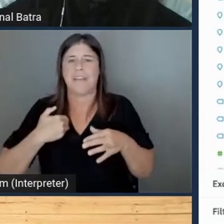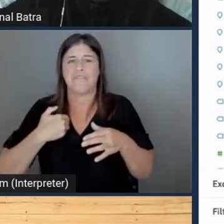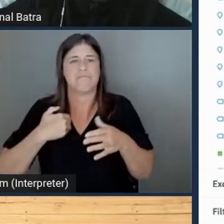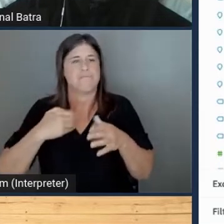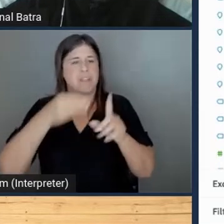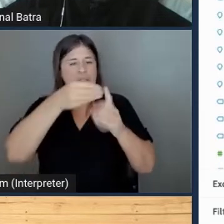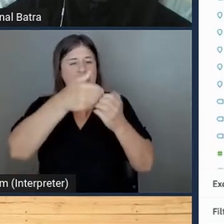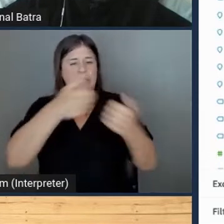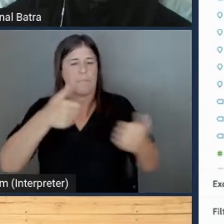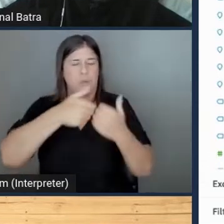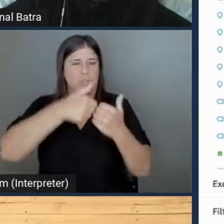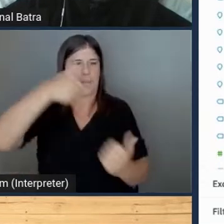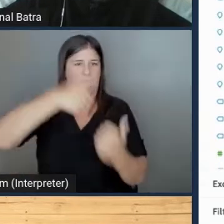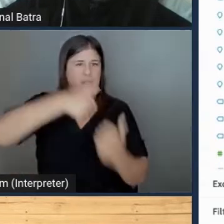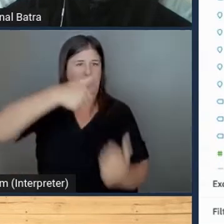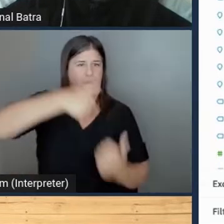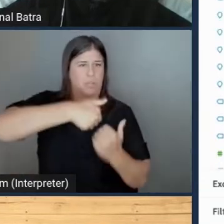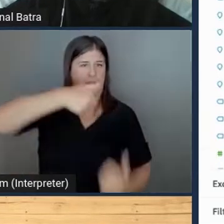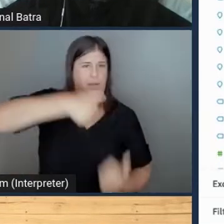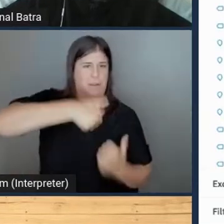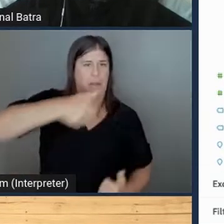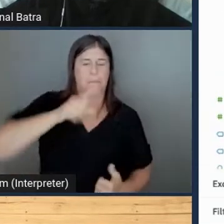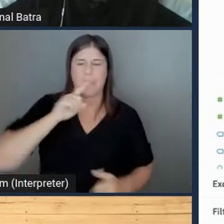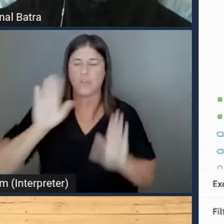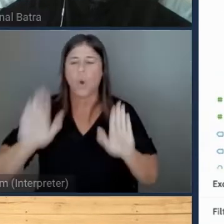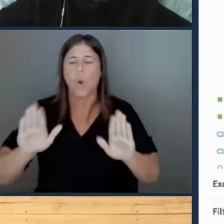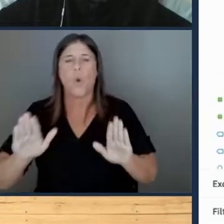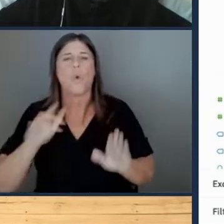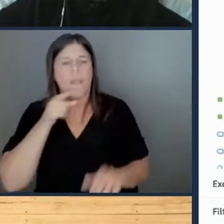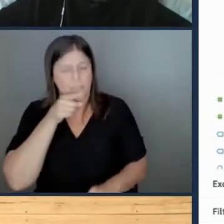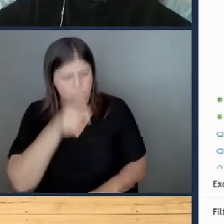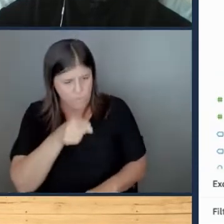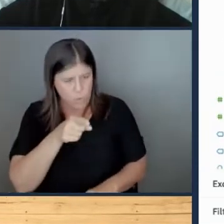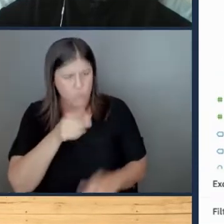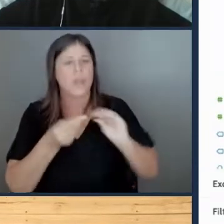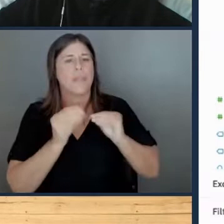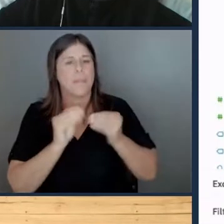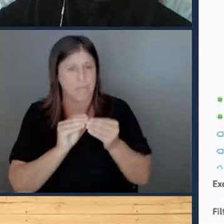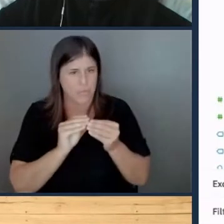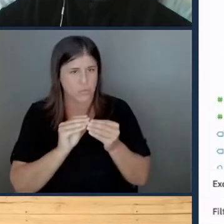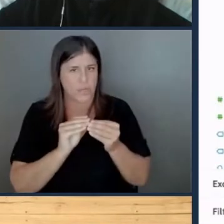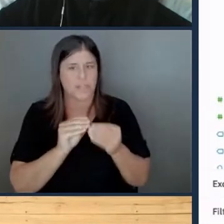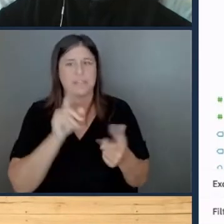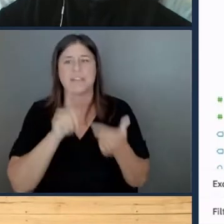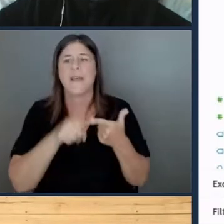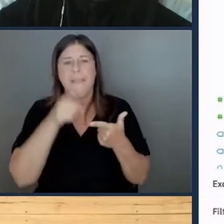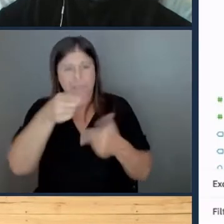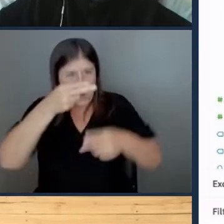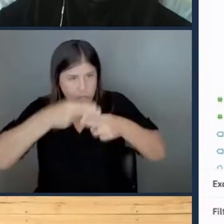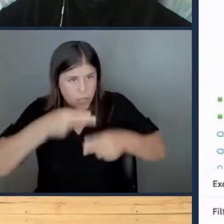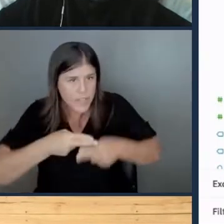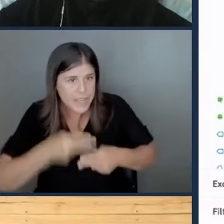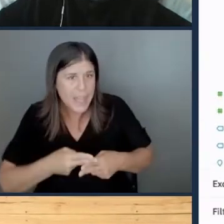And I make sure that, hey, yes, these are the metrics. These are the names that every site, for profit amount,